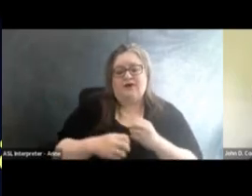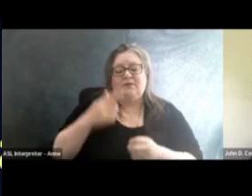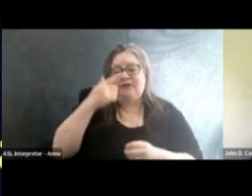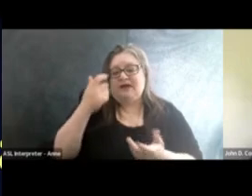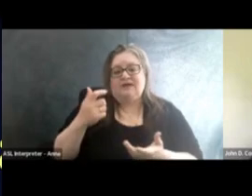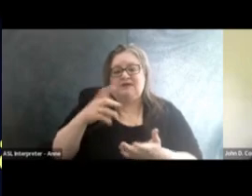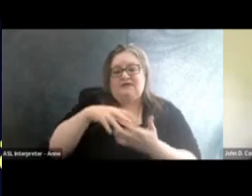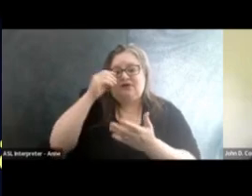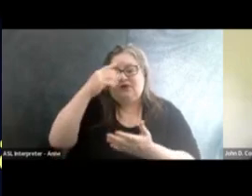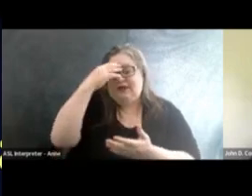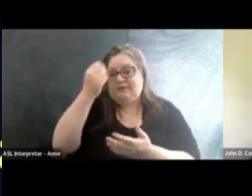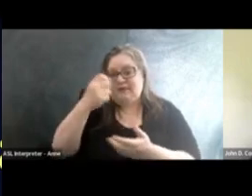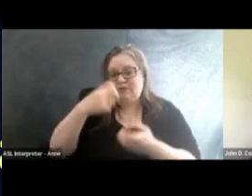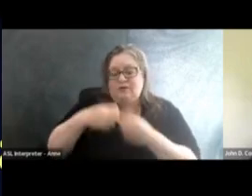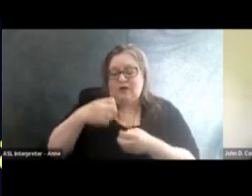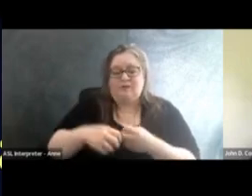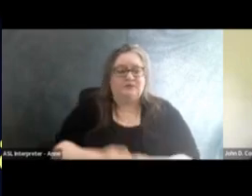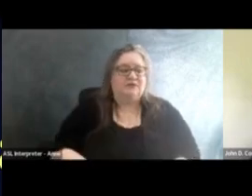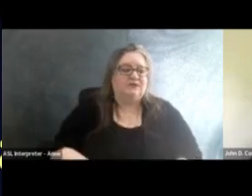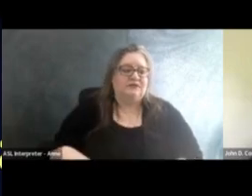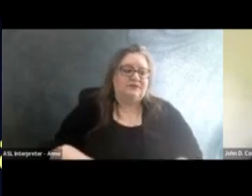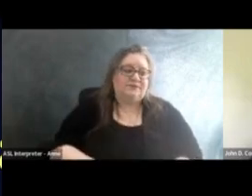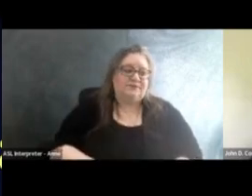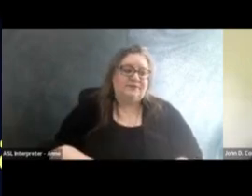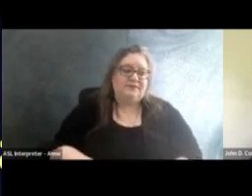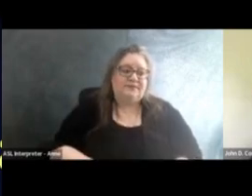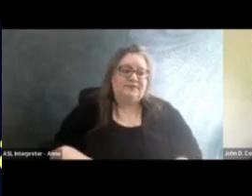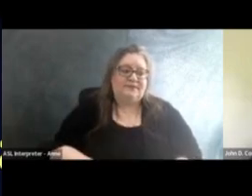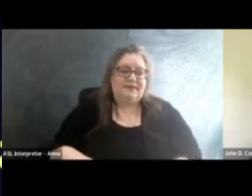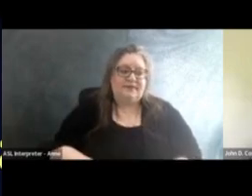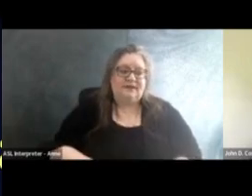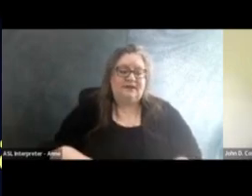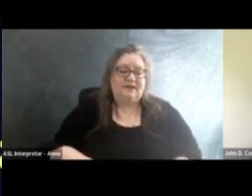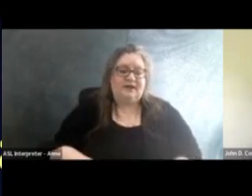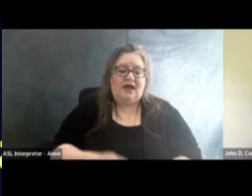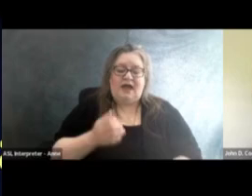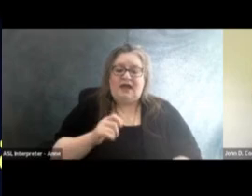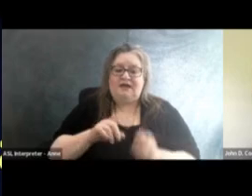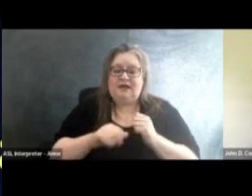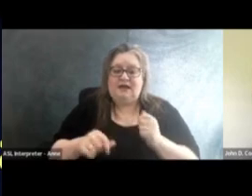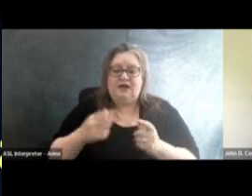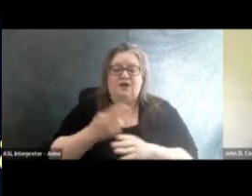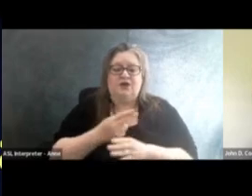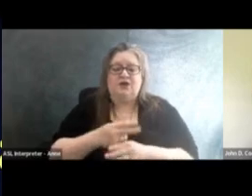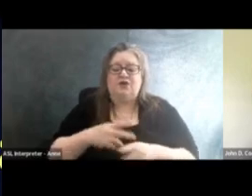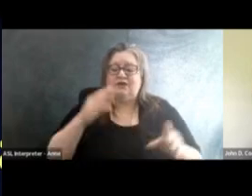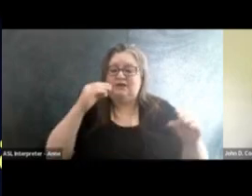learning and memory problems than some and the to the extent that we use didactic training, meaning teaching, where it's